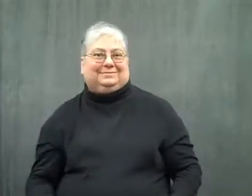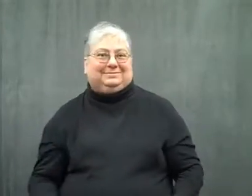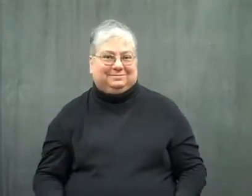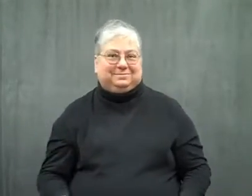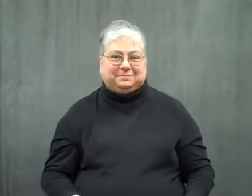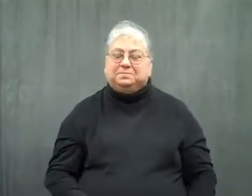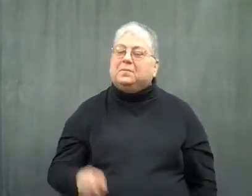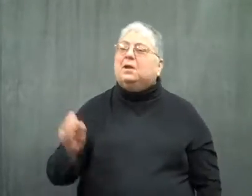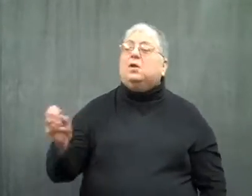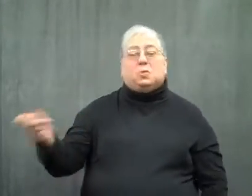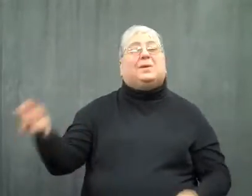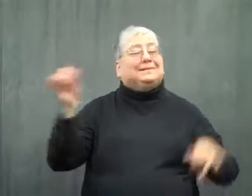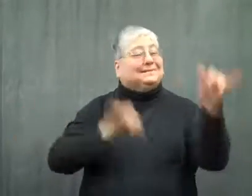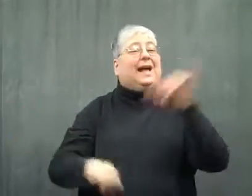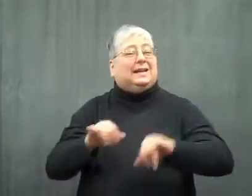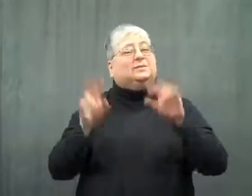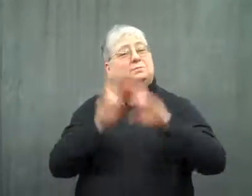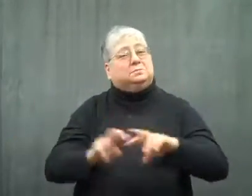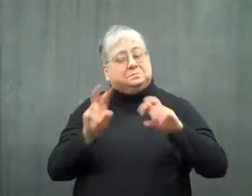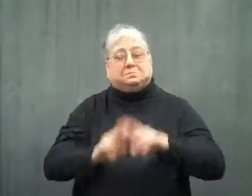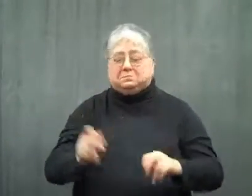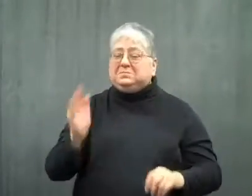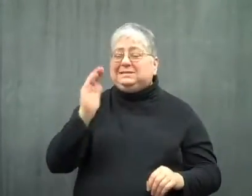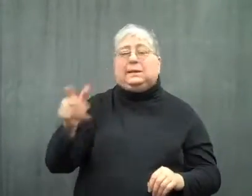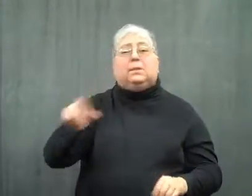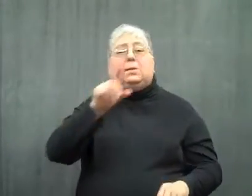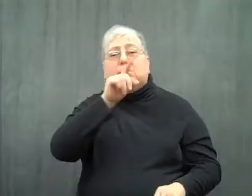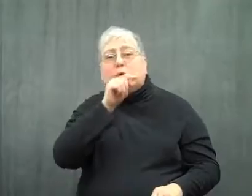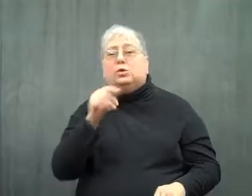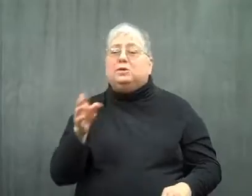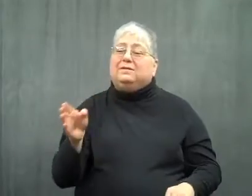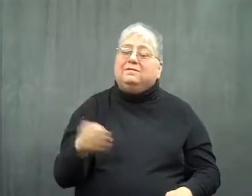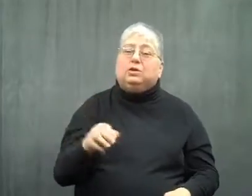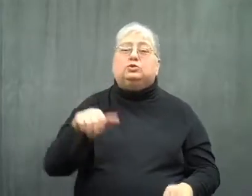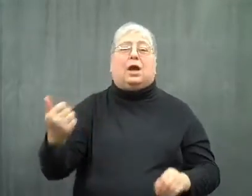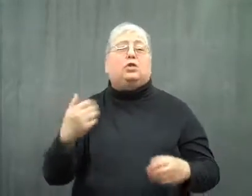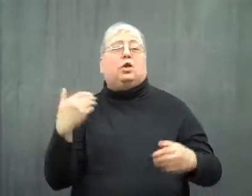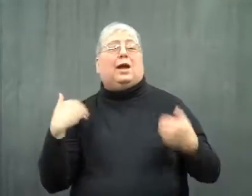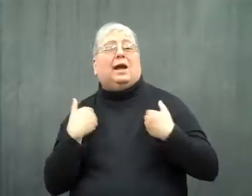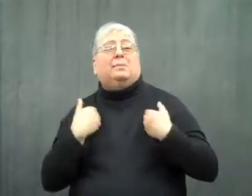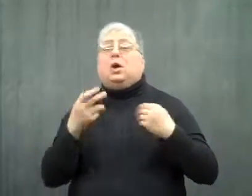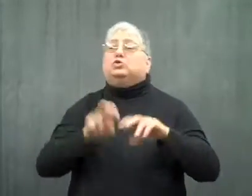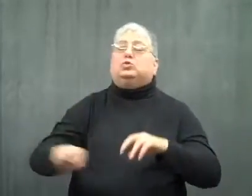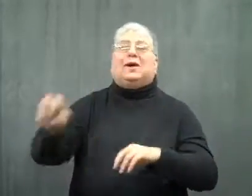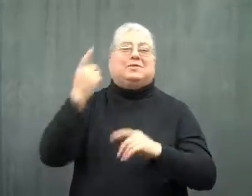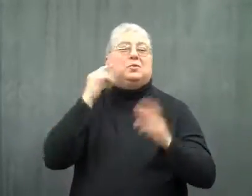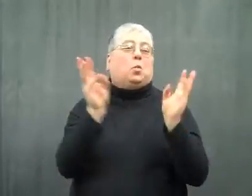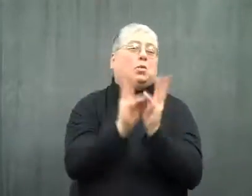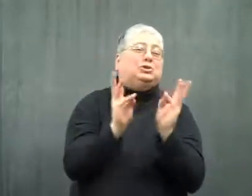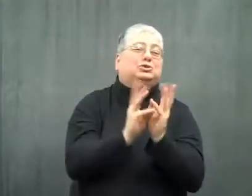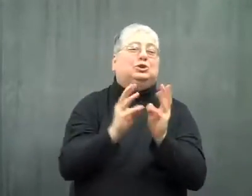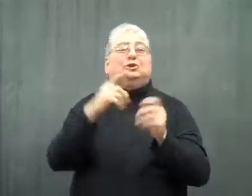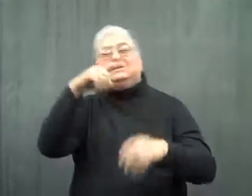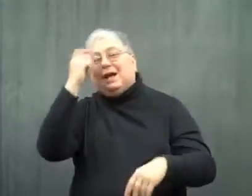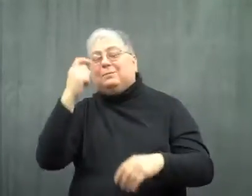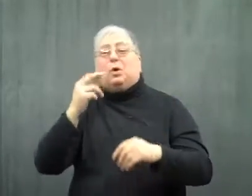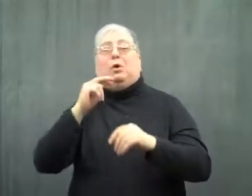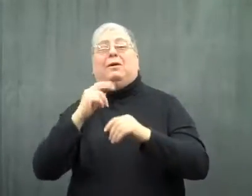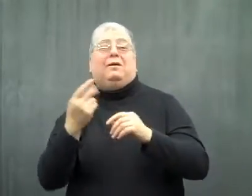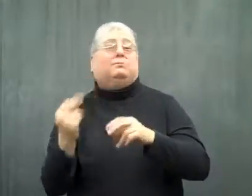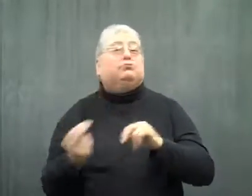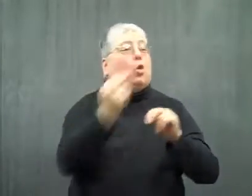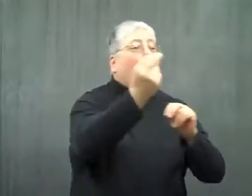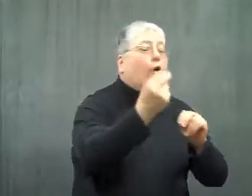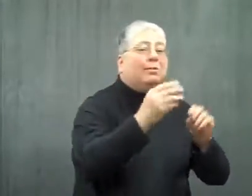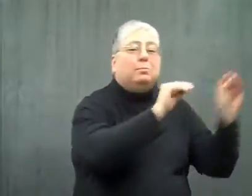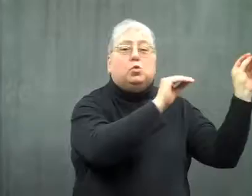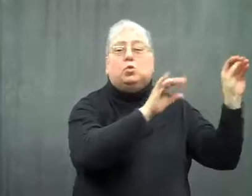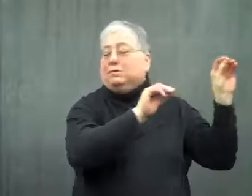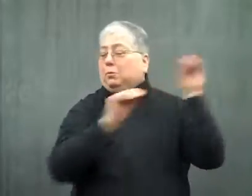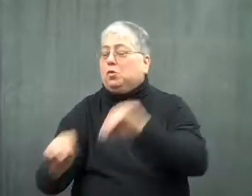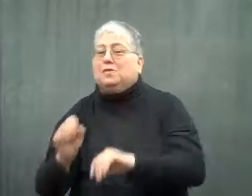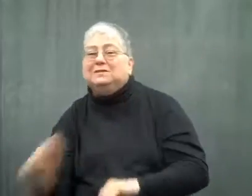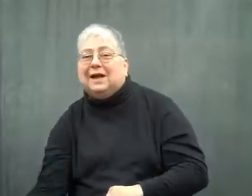Scientists have found that birds, fish and other animals that migrate